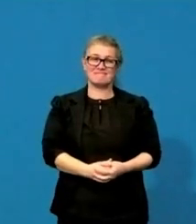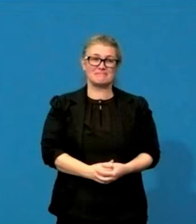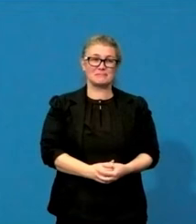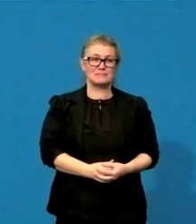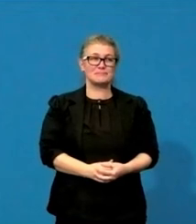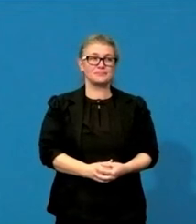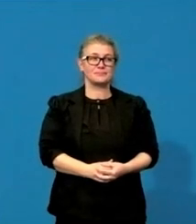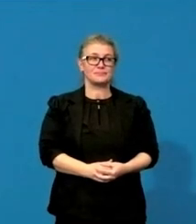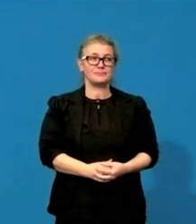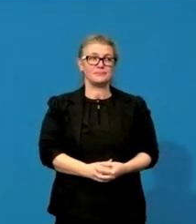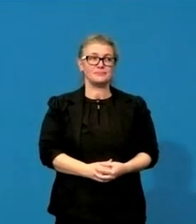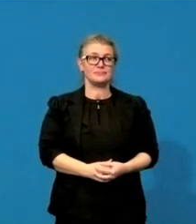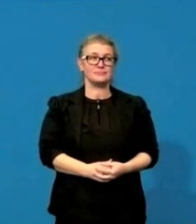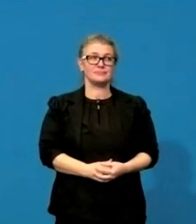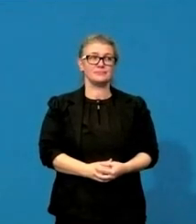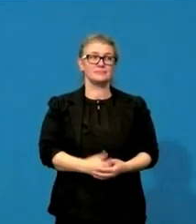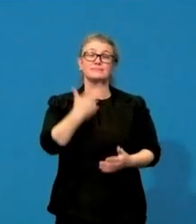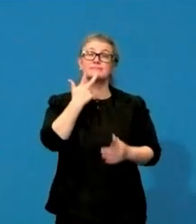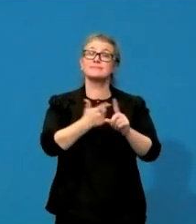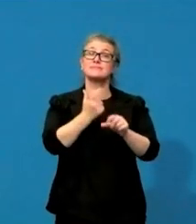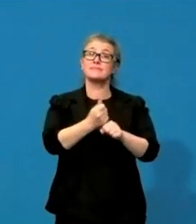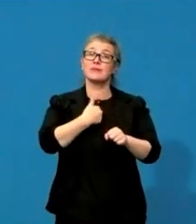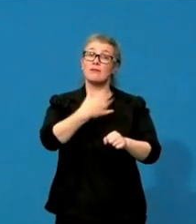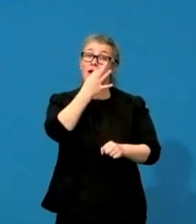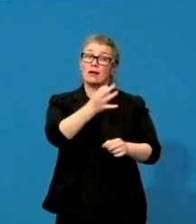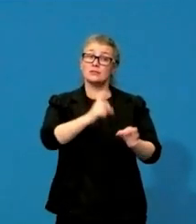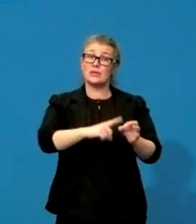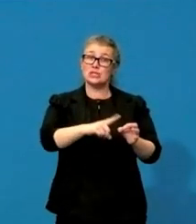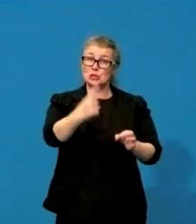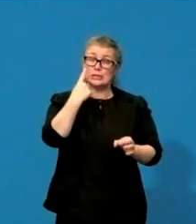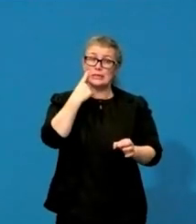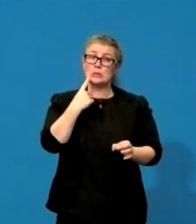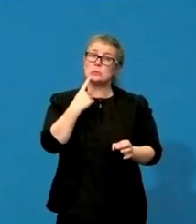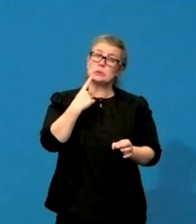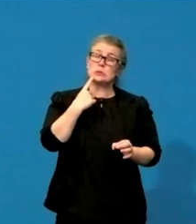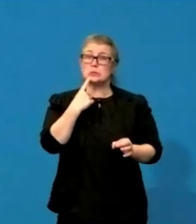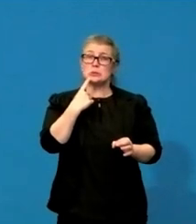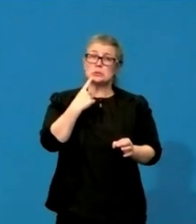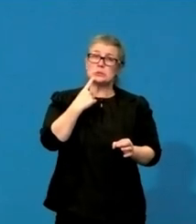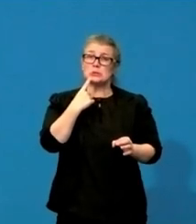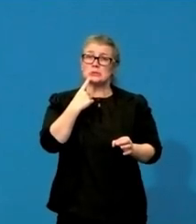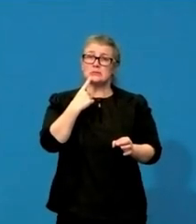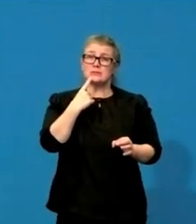So if I ask you a question which you don't think is a very good question, there's a better question to answer, please take that liberty.